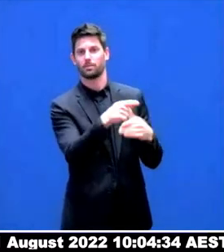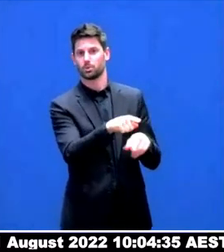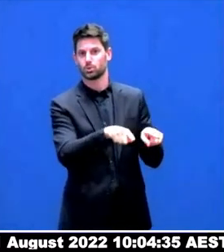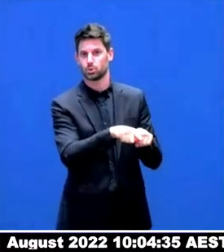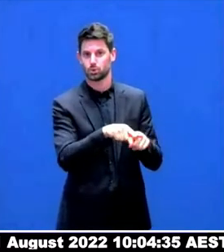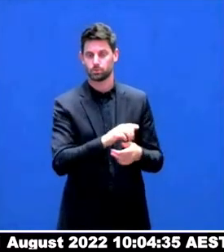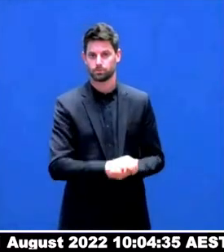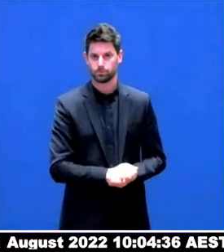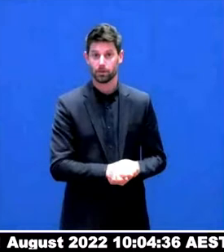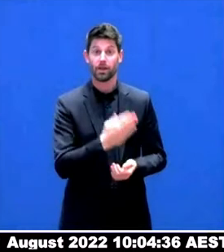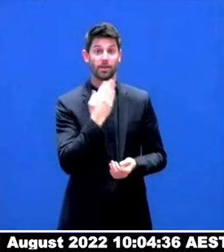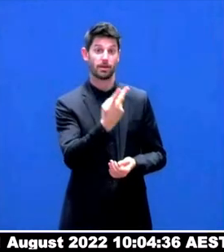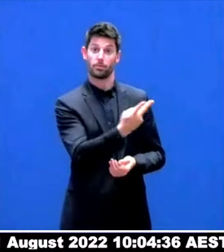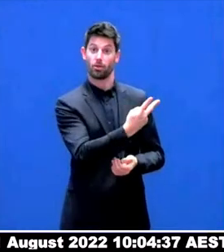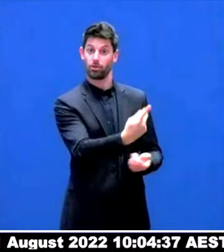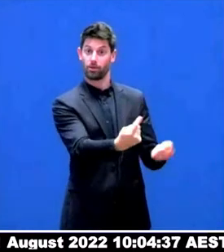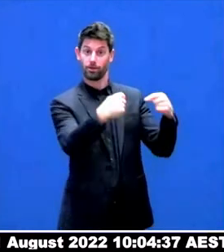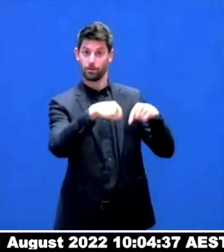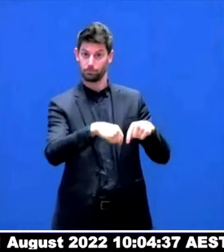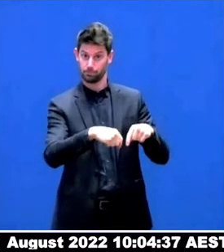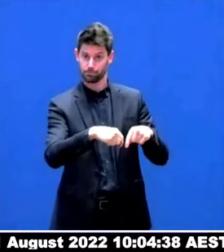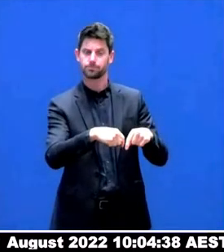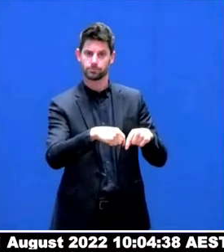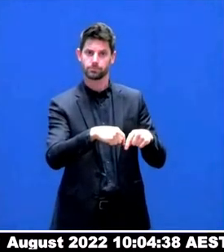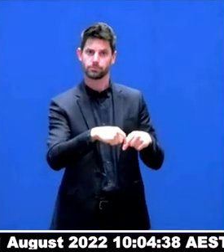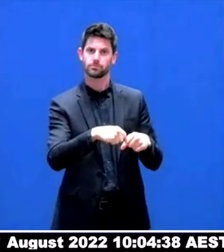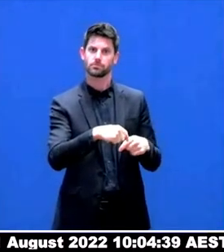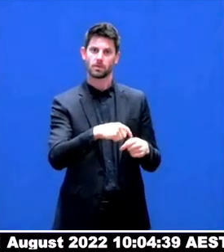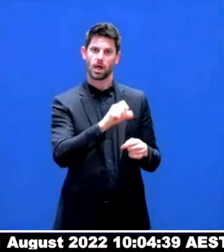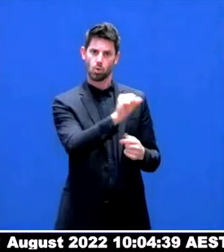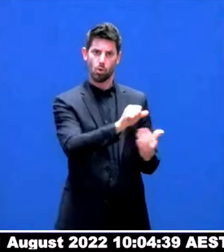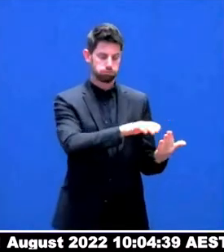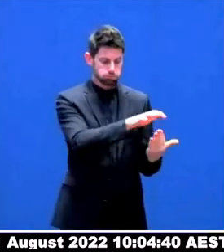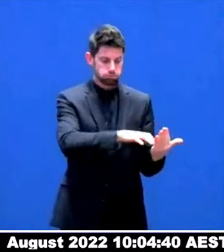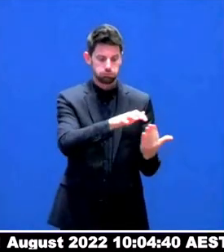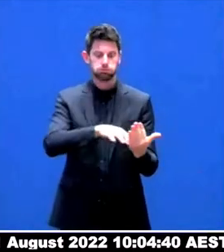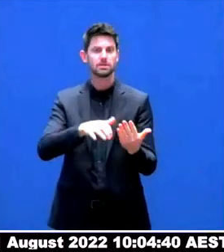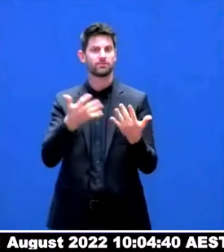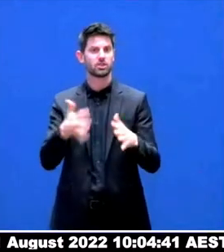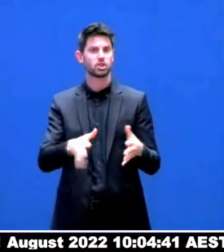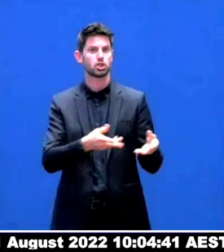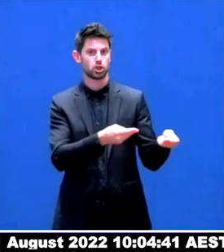Thank you for coming to the Royal Commission to give evidence and thank you for the joint statement which you have provided which we have read.